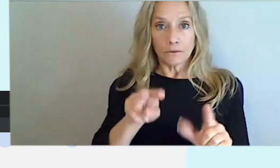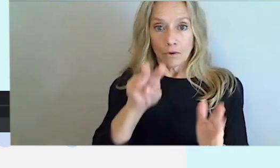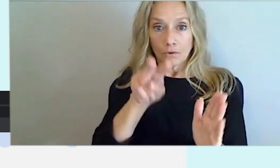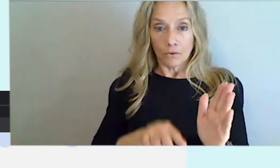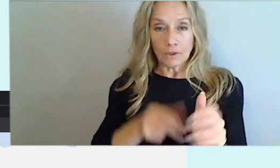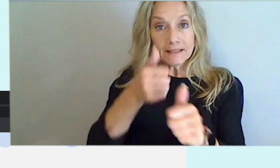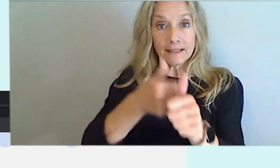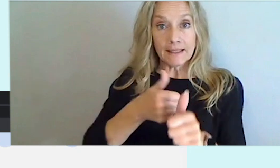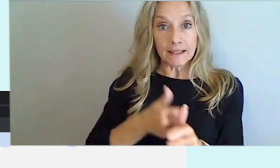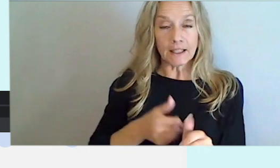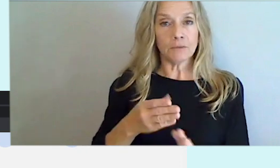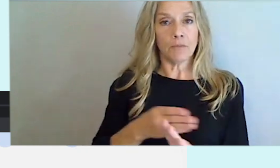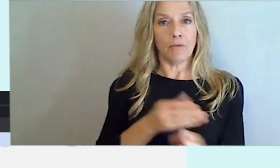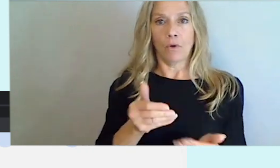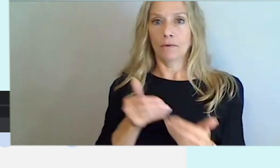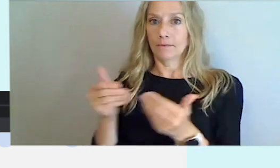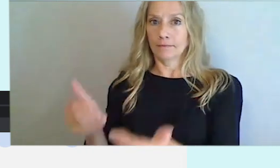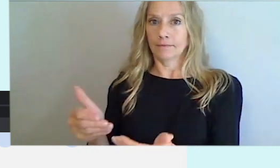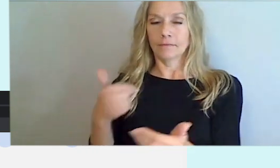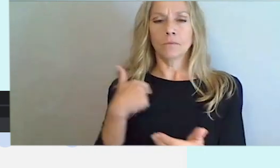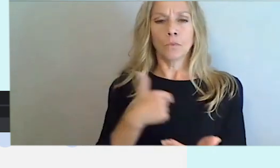Let's review Ethan's other income information.